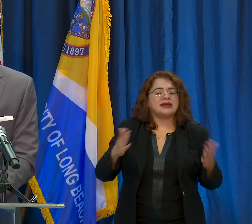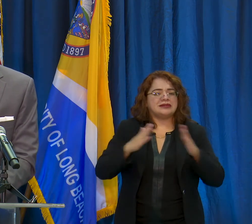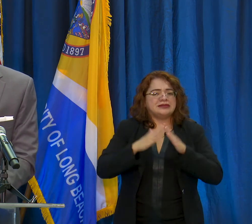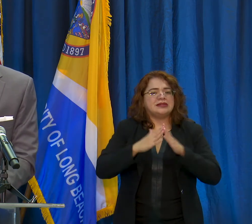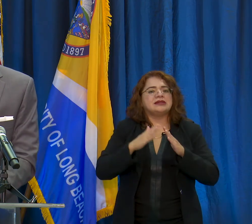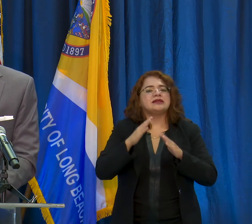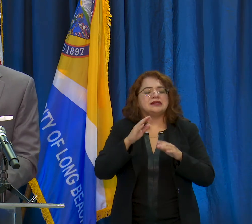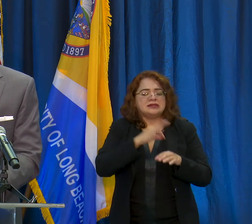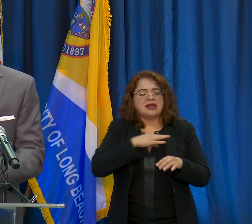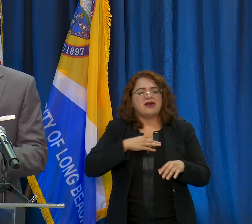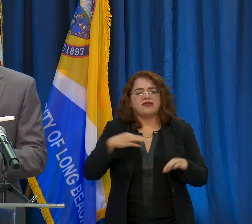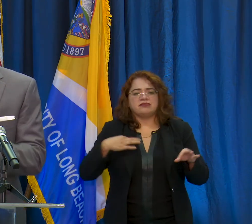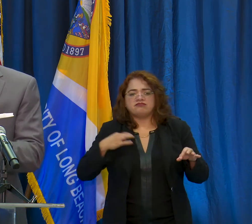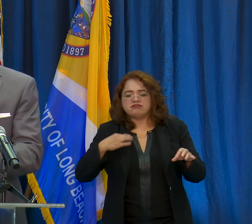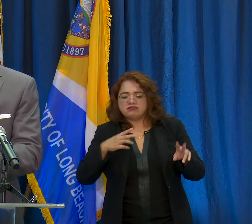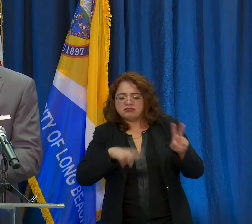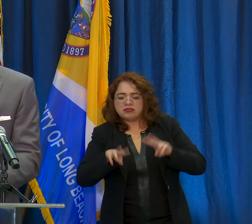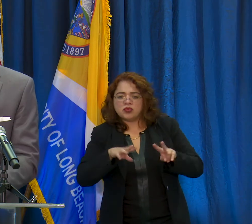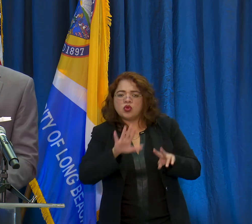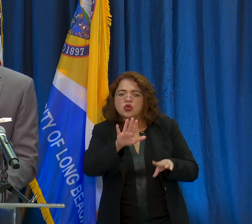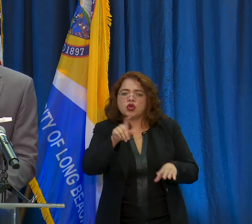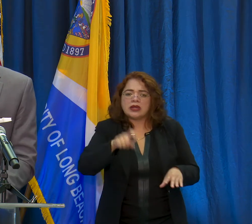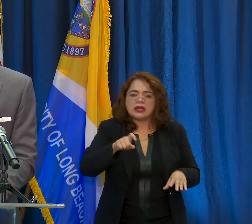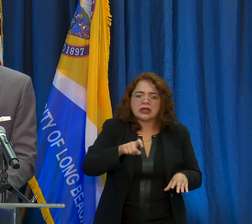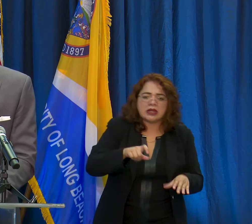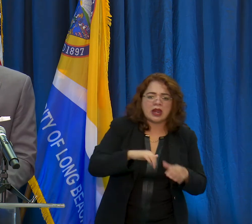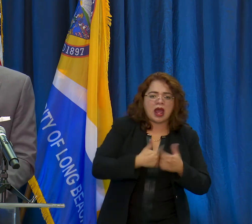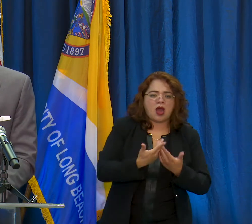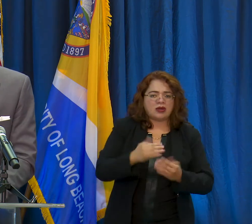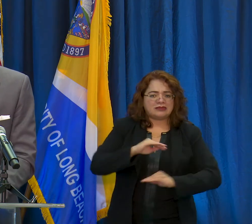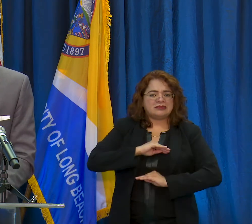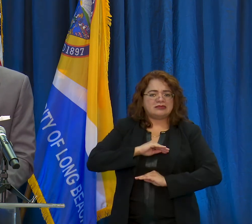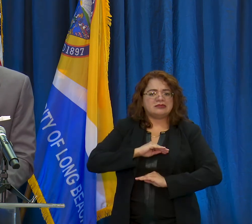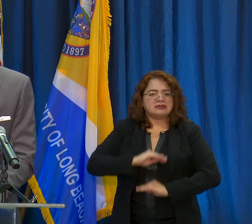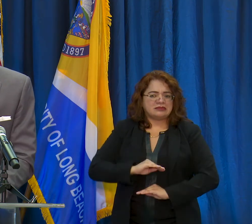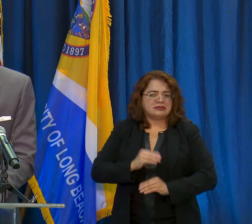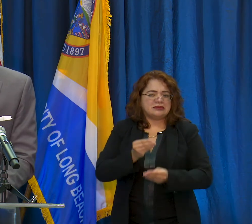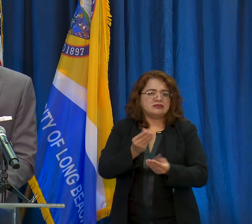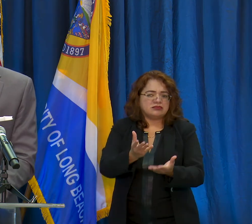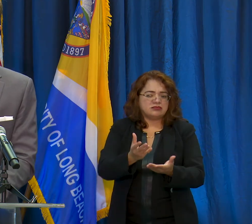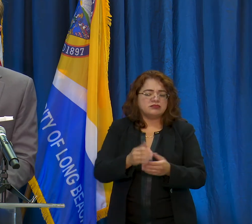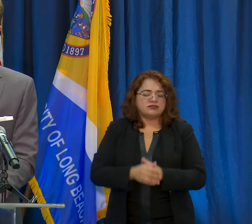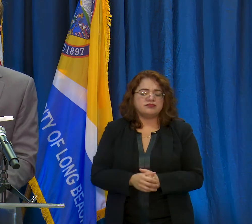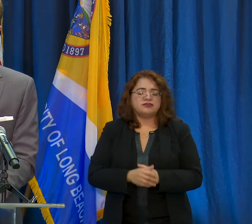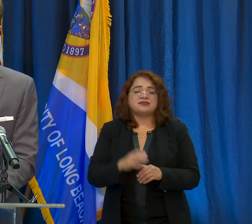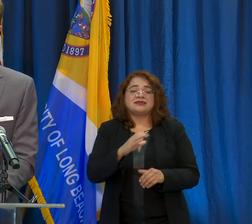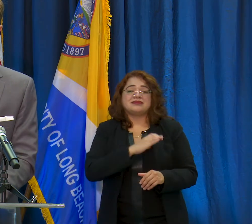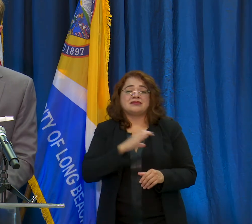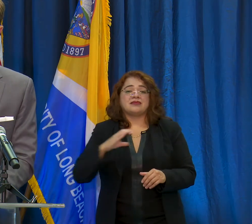need. I think it should be clear that the Council established a